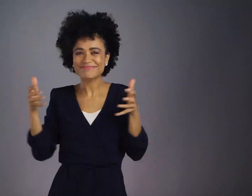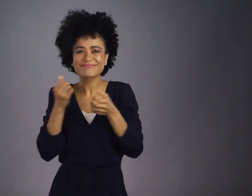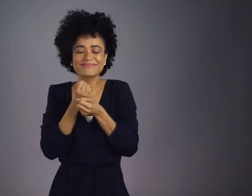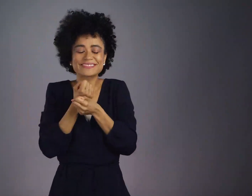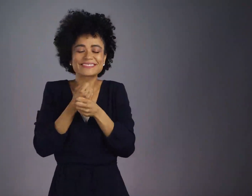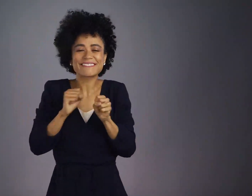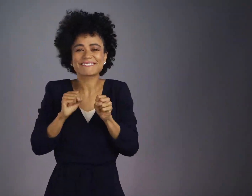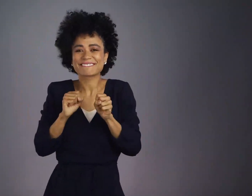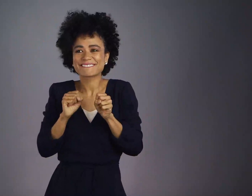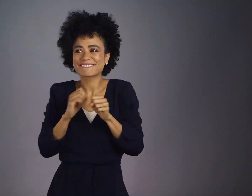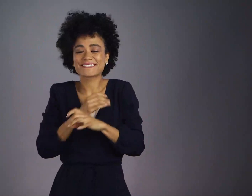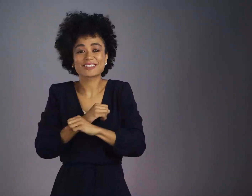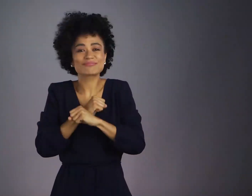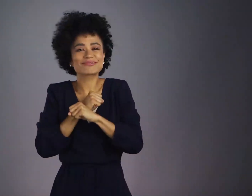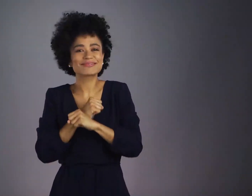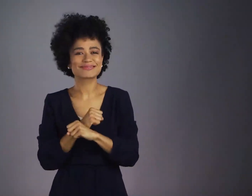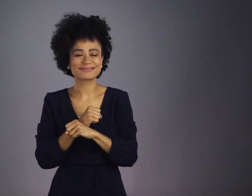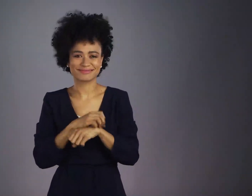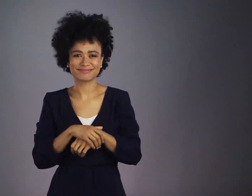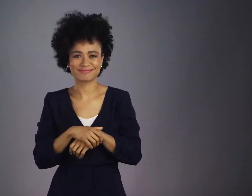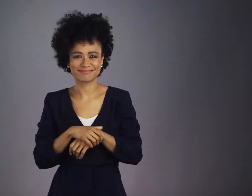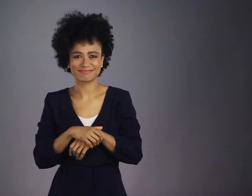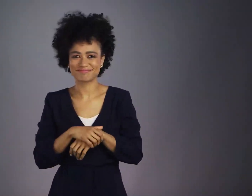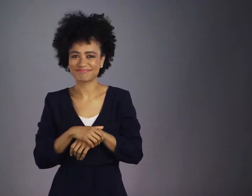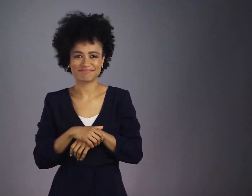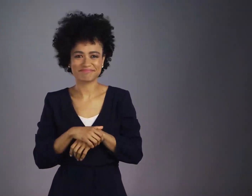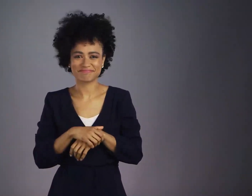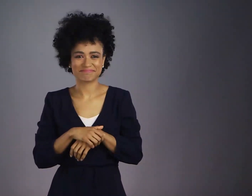We feel as though we had been placed